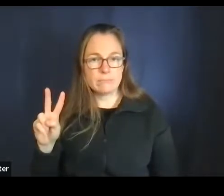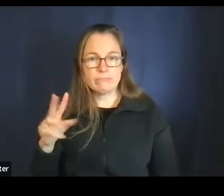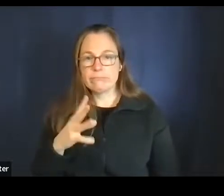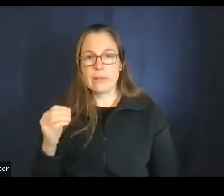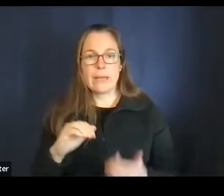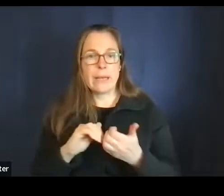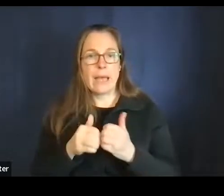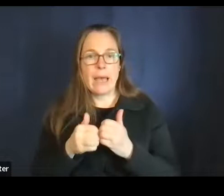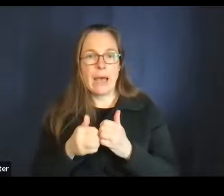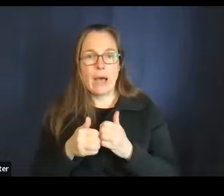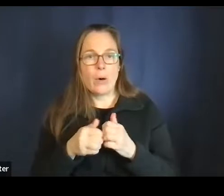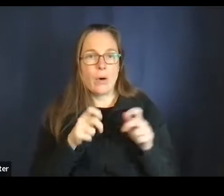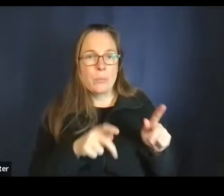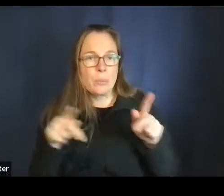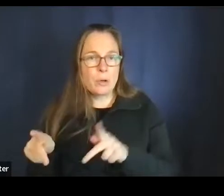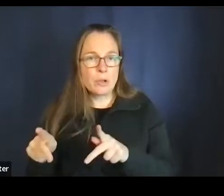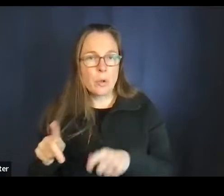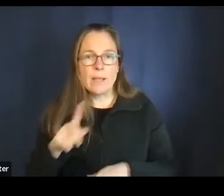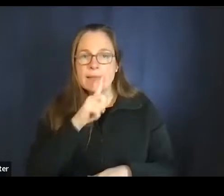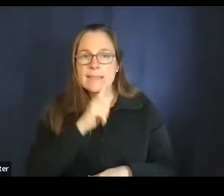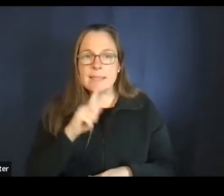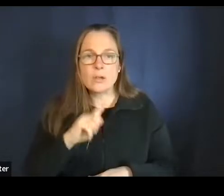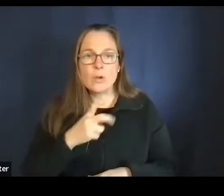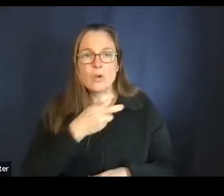a single transferable vote is actually implemented here in Portland?